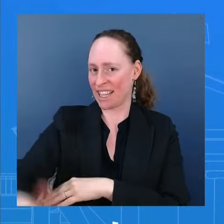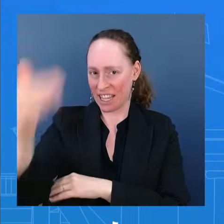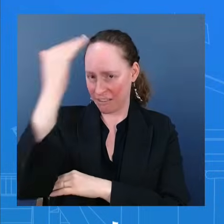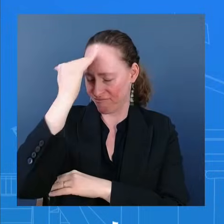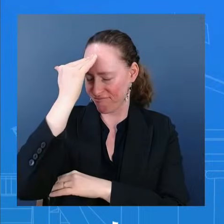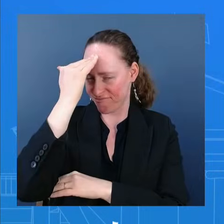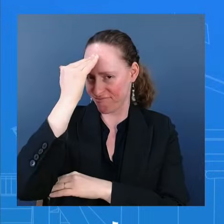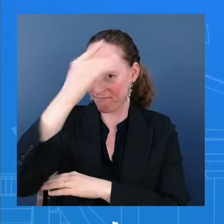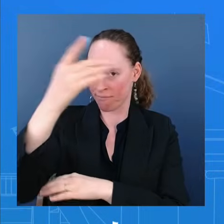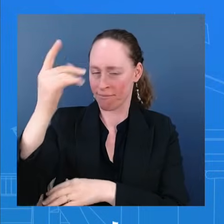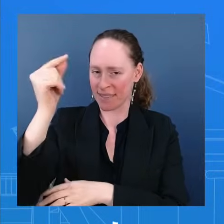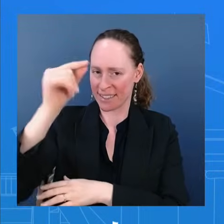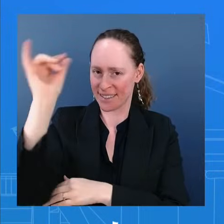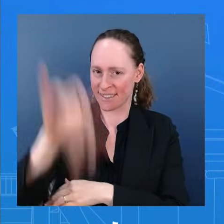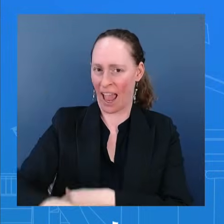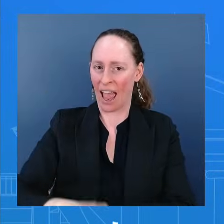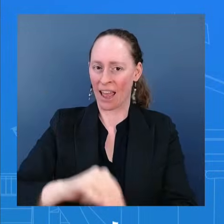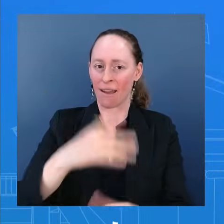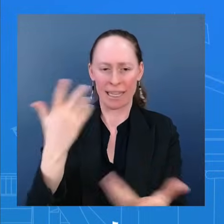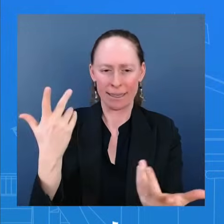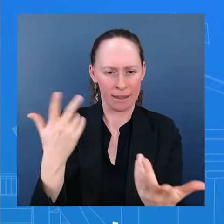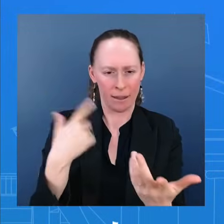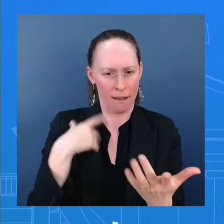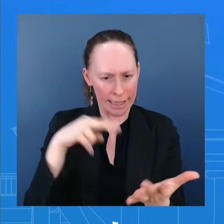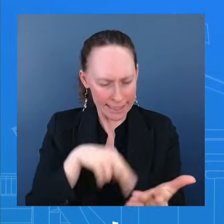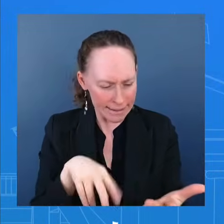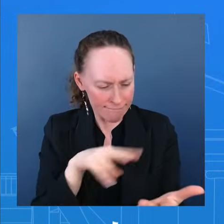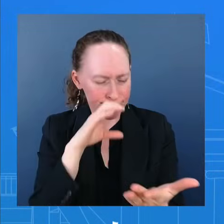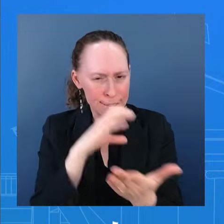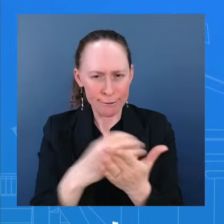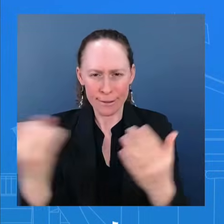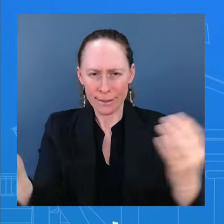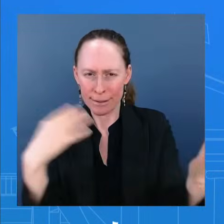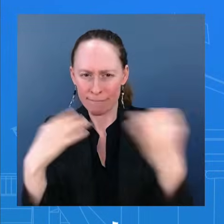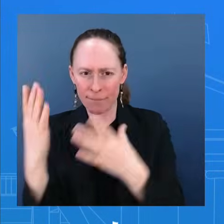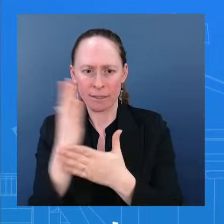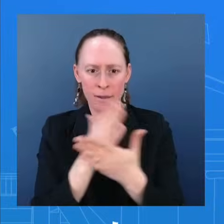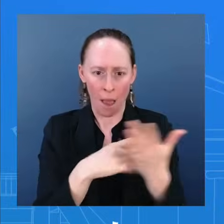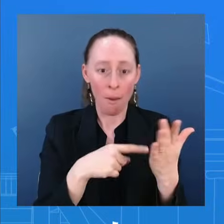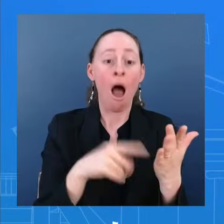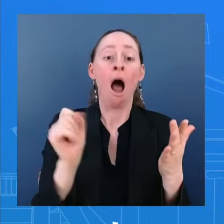We can't corroborate some of the reported sightings through our own expert analysis